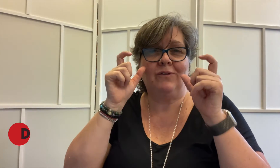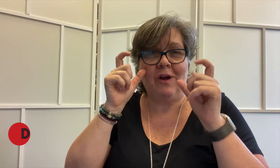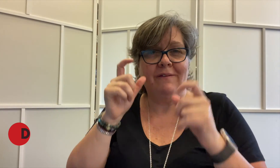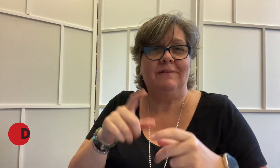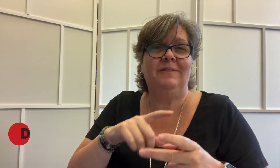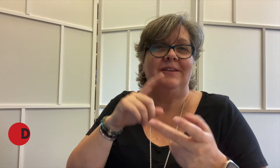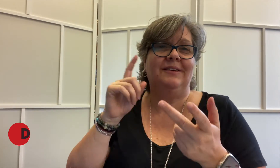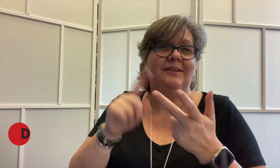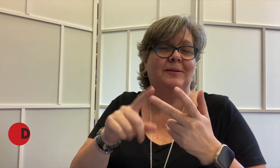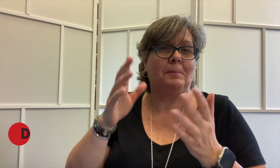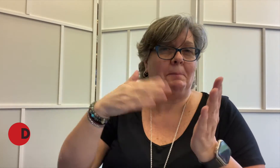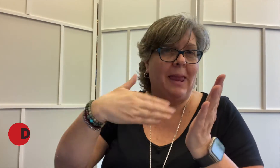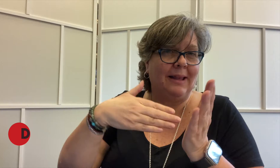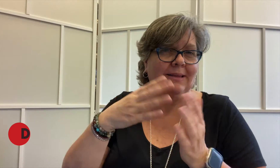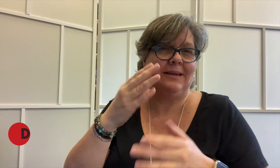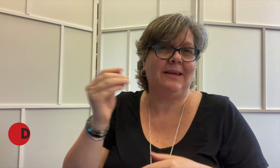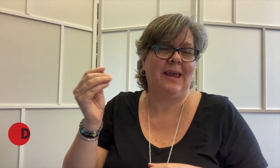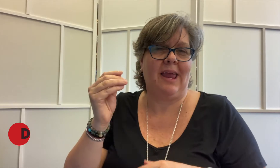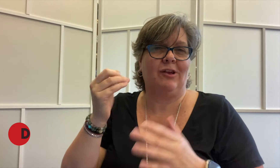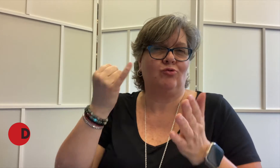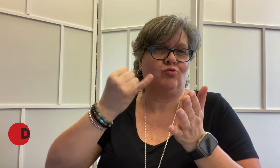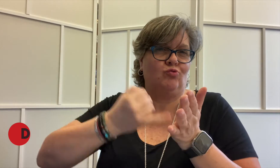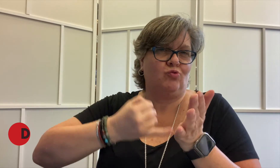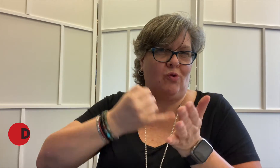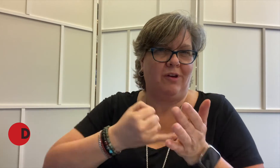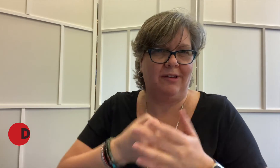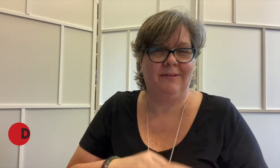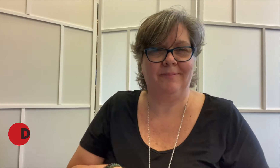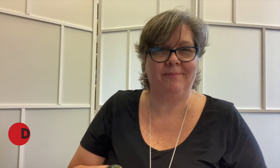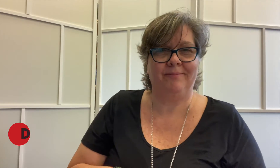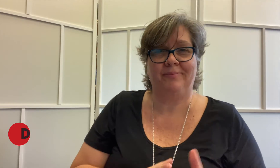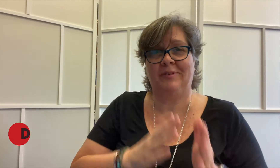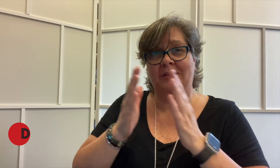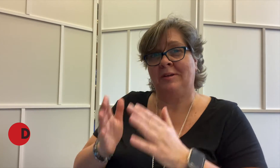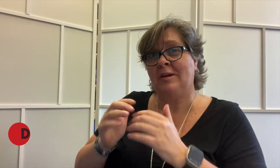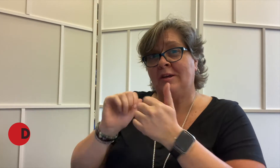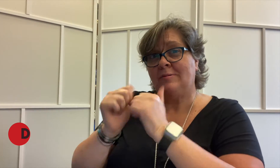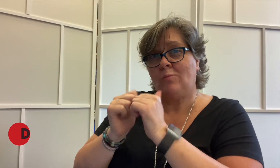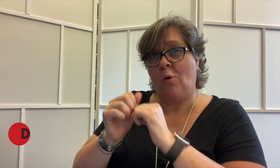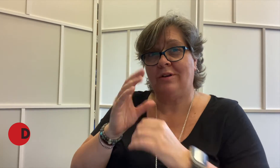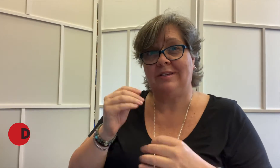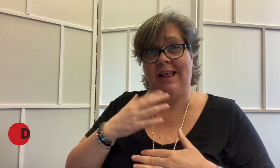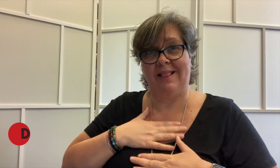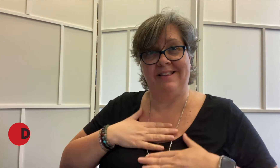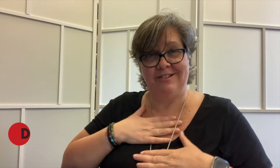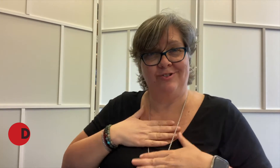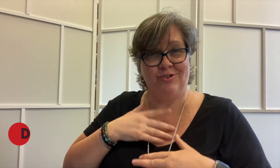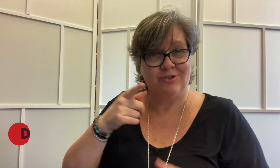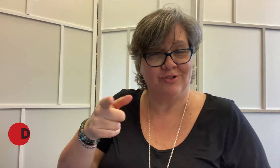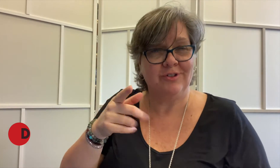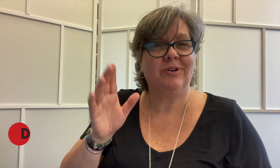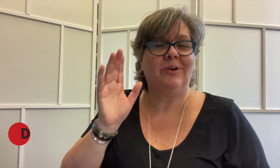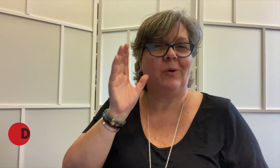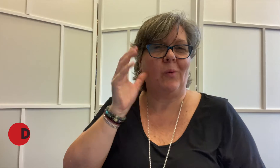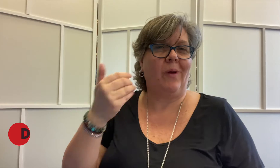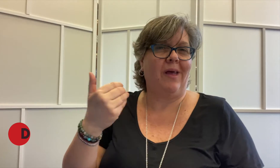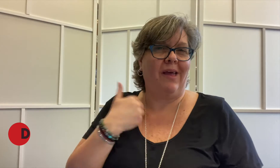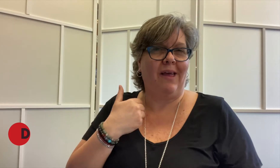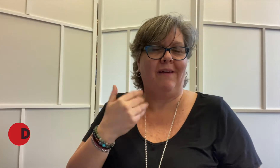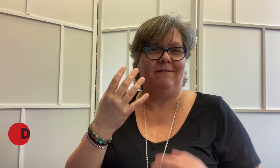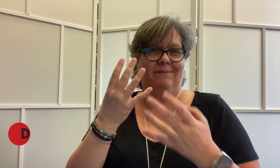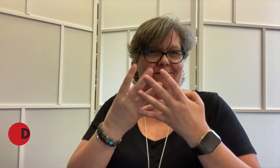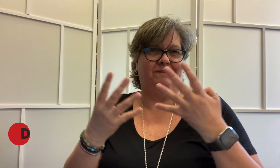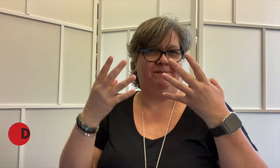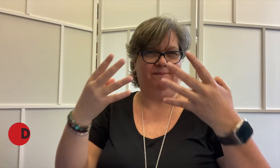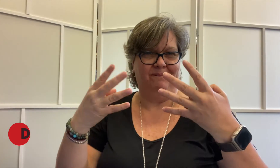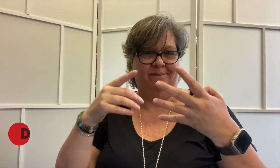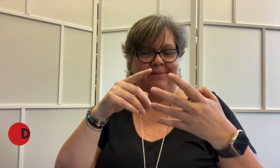Photography, Painting, and Drawing. Sports and Recreation